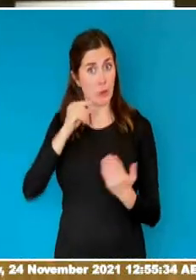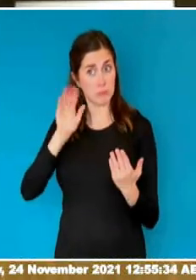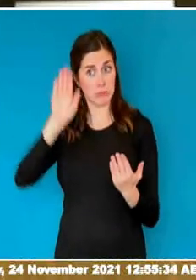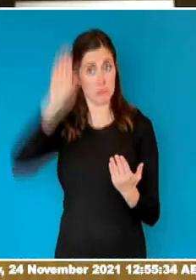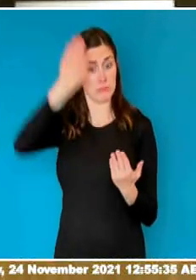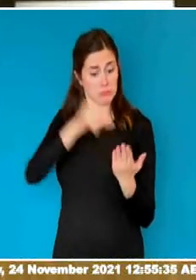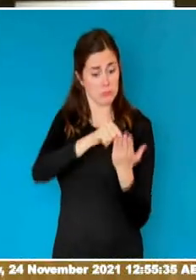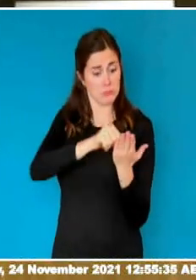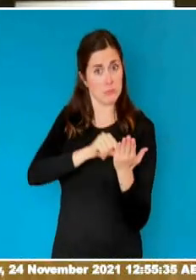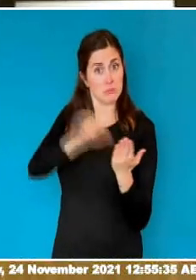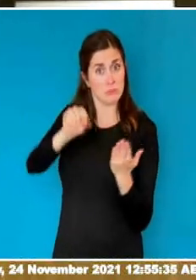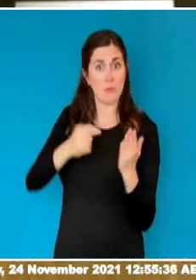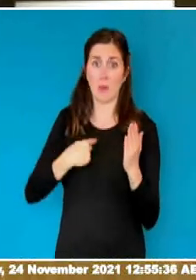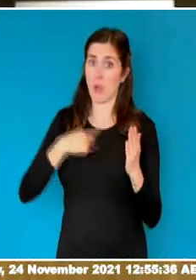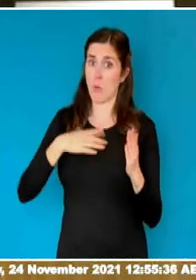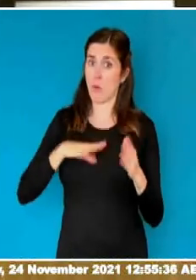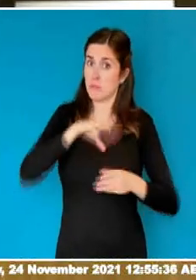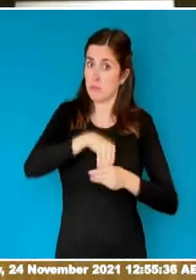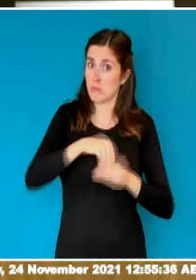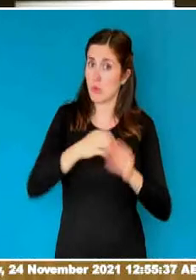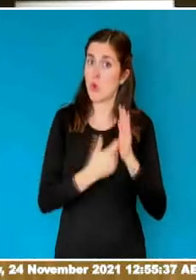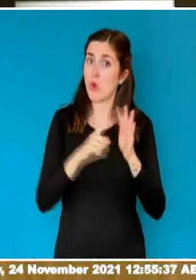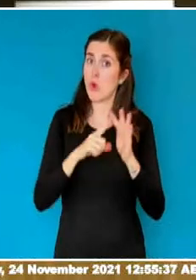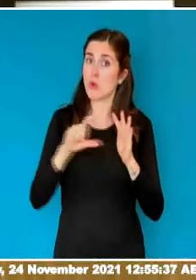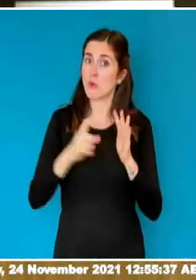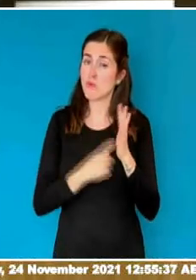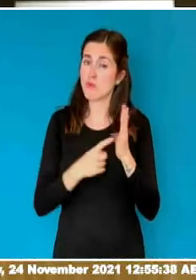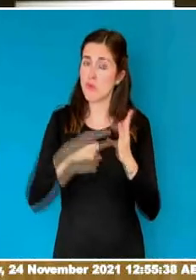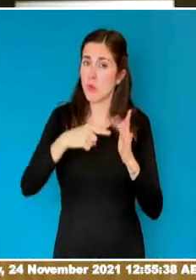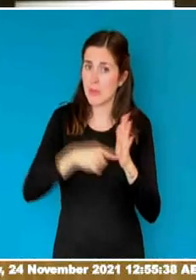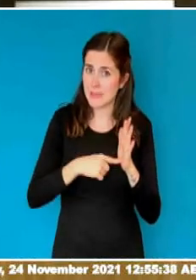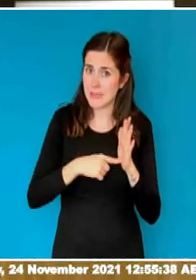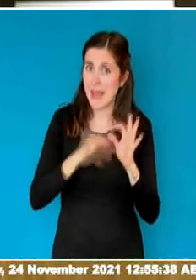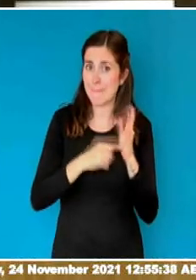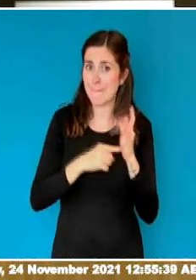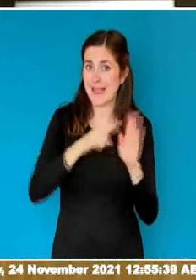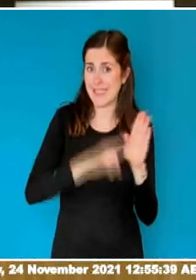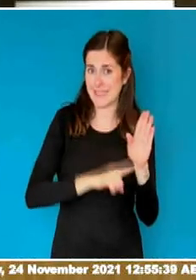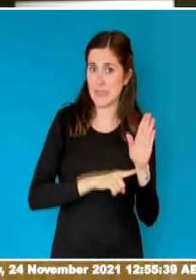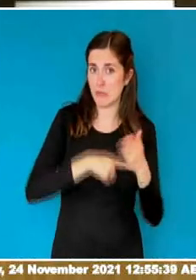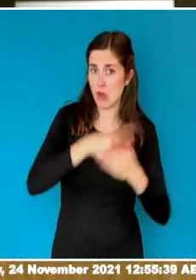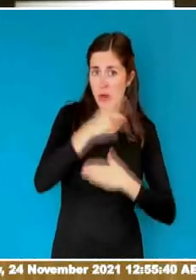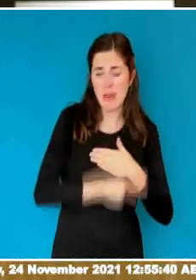position as there will be people who have not identified or ticked the box to say that